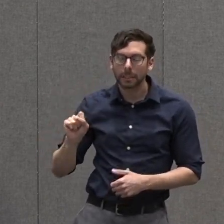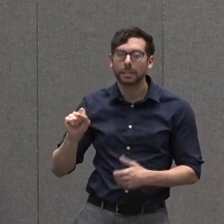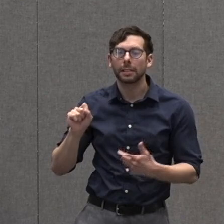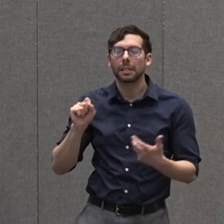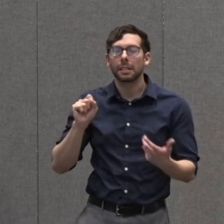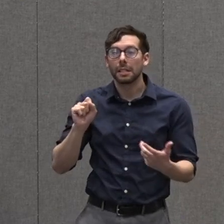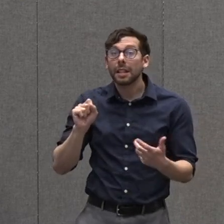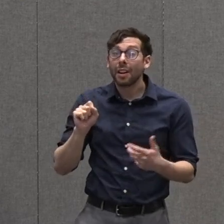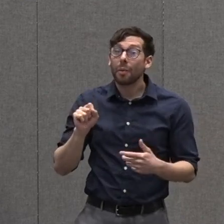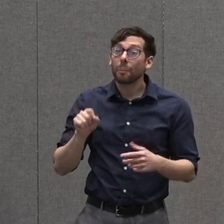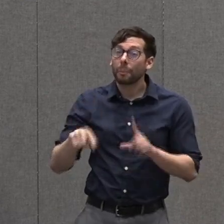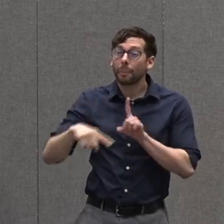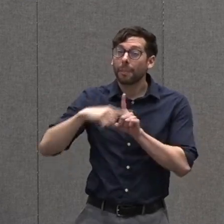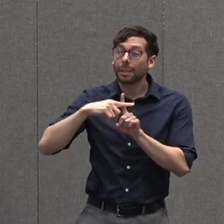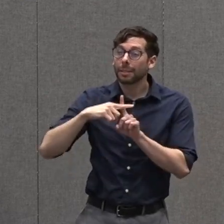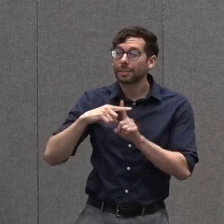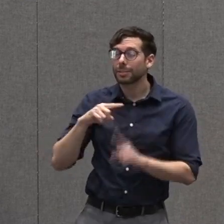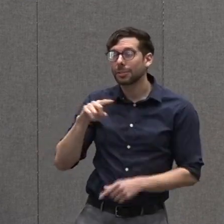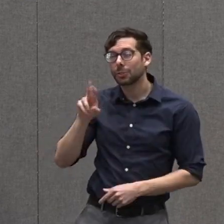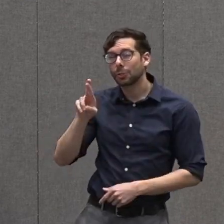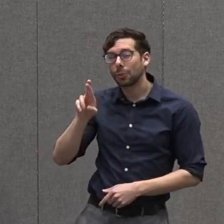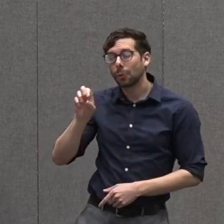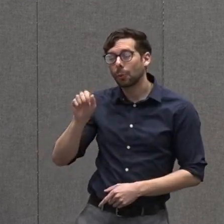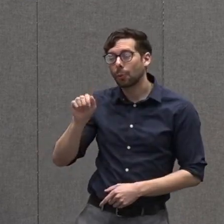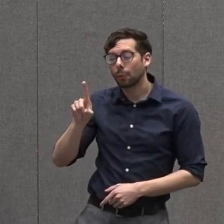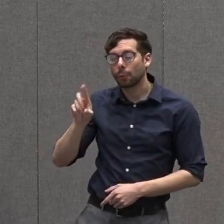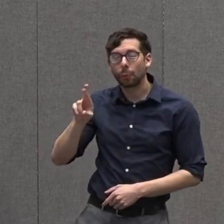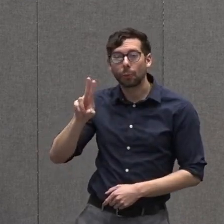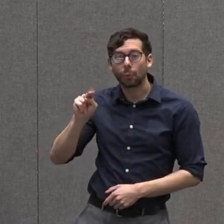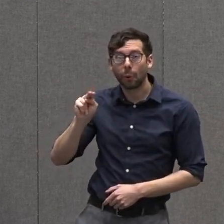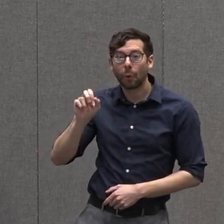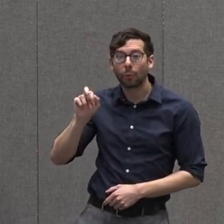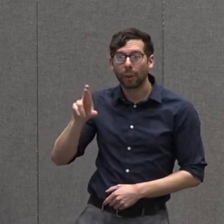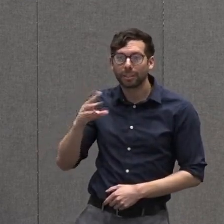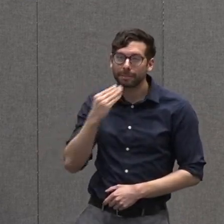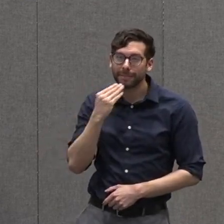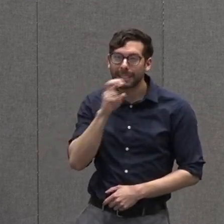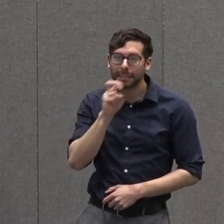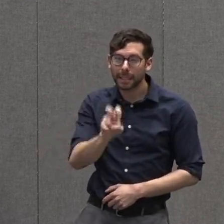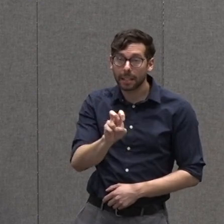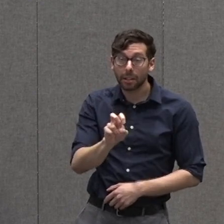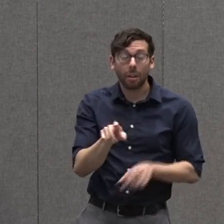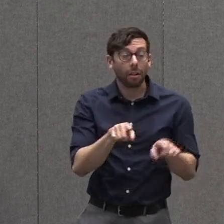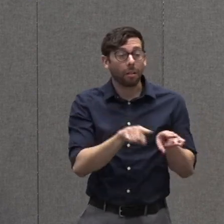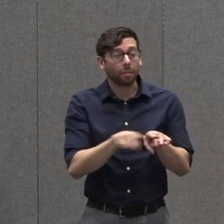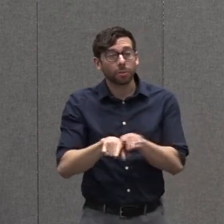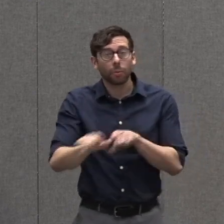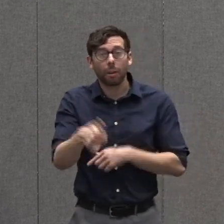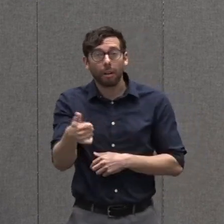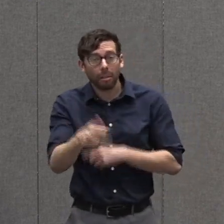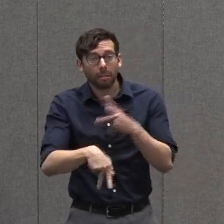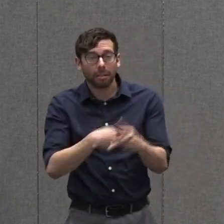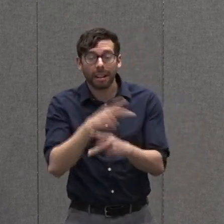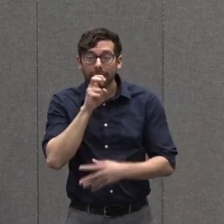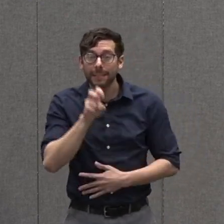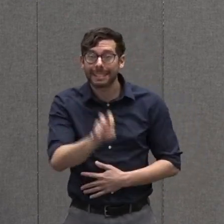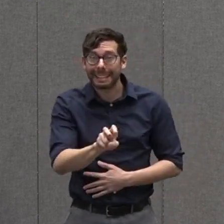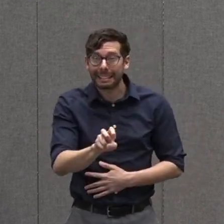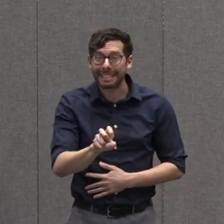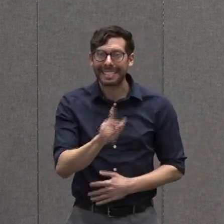There are even some snakes, mostly the king snakes, that eat smaller snakes. - Smaller snakes. Even small rattlesnakes.